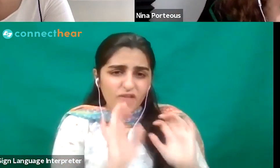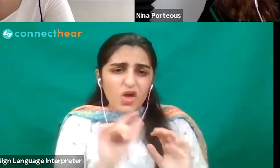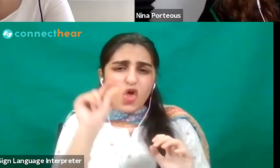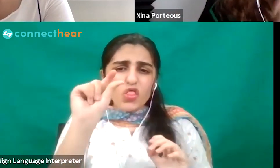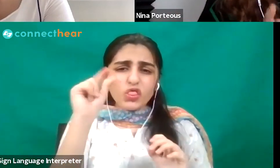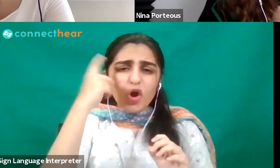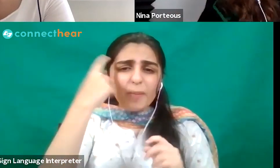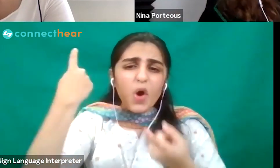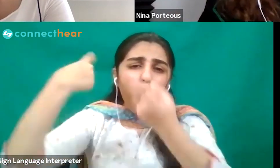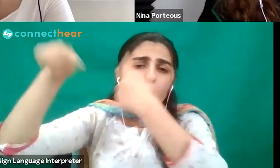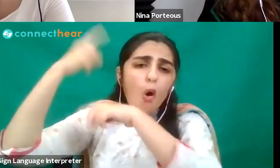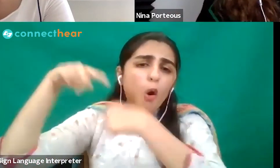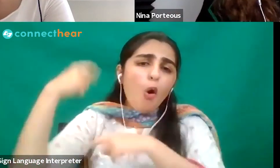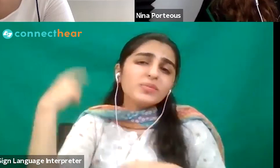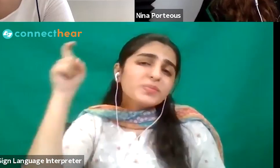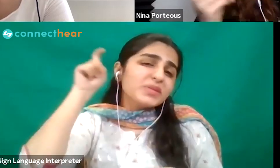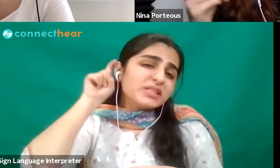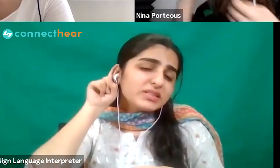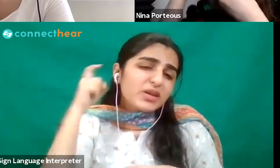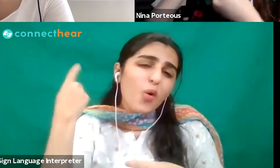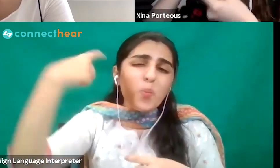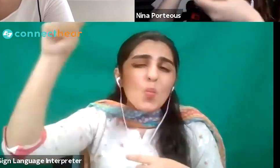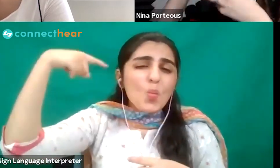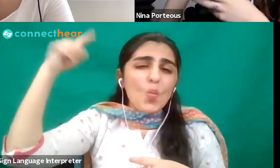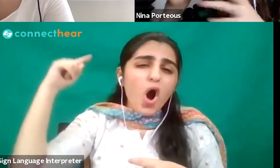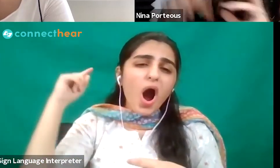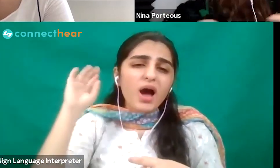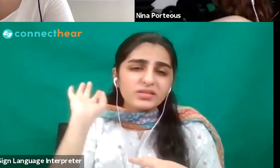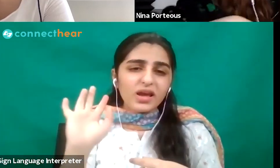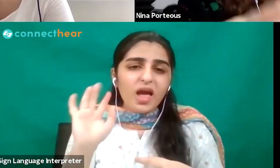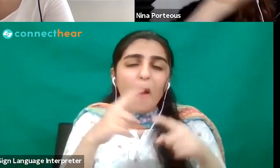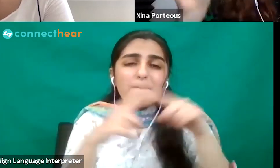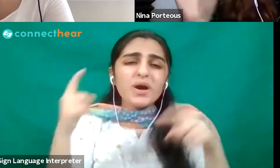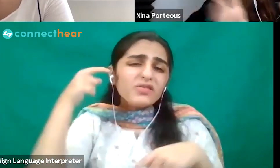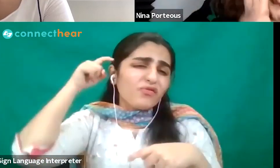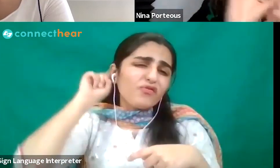Yeah, It's been like this for a week.